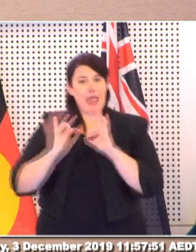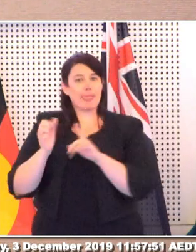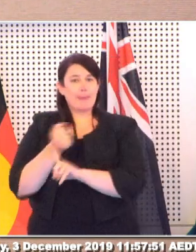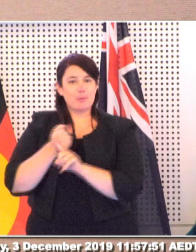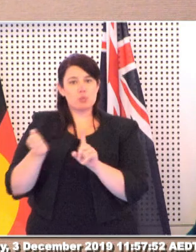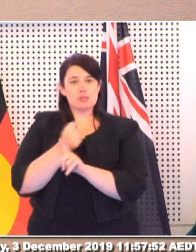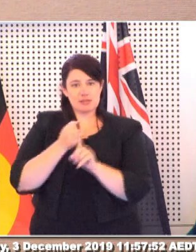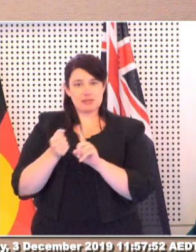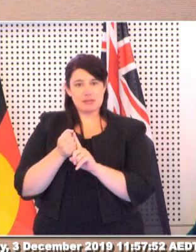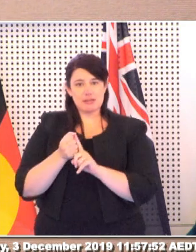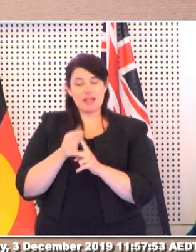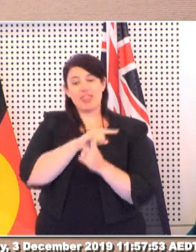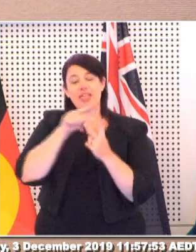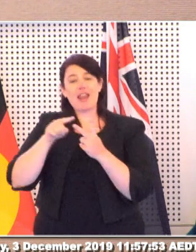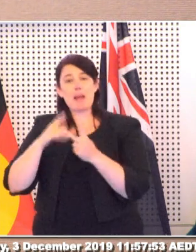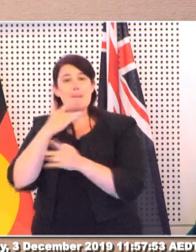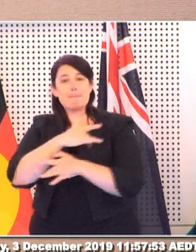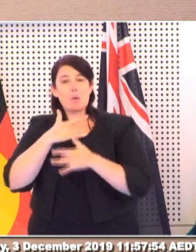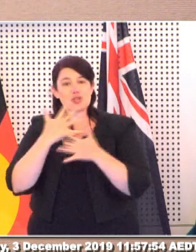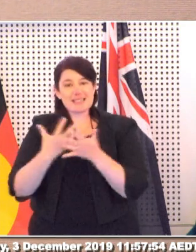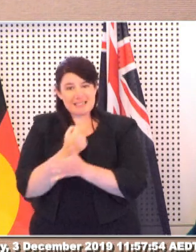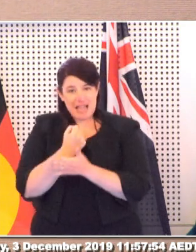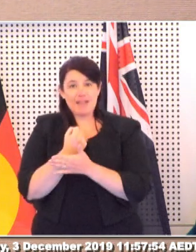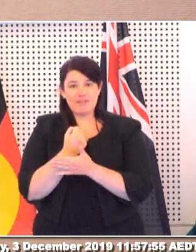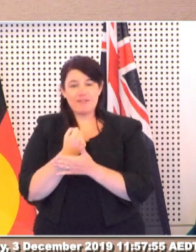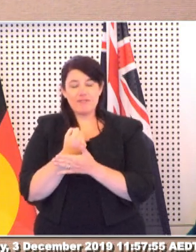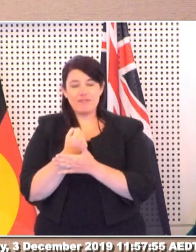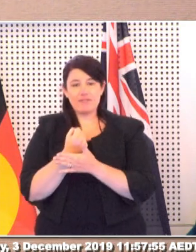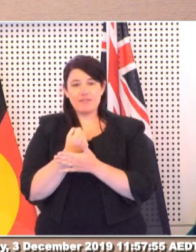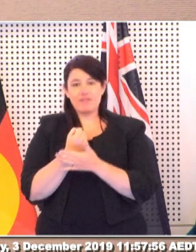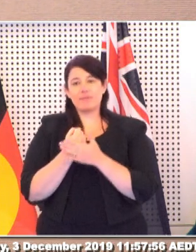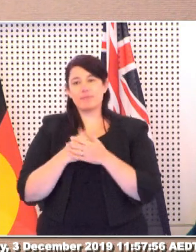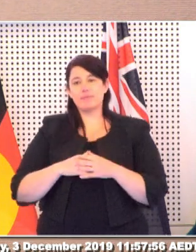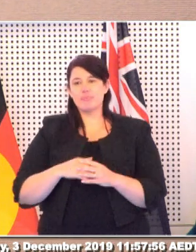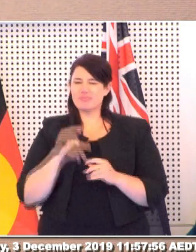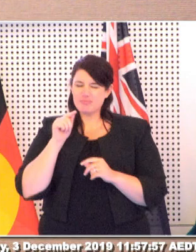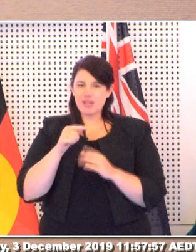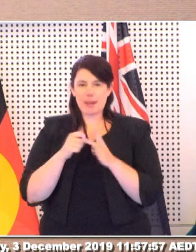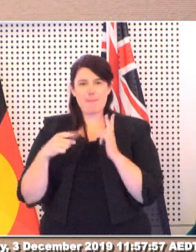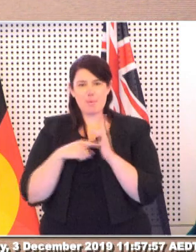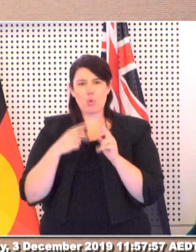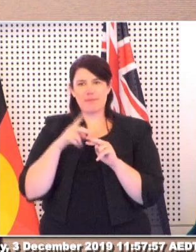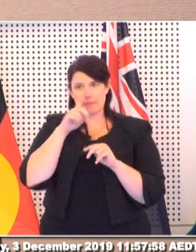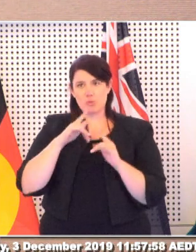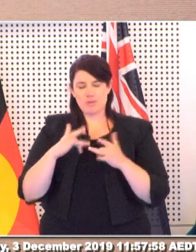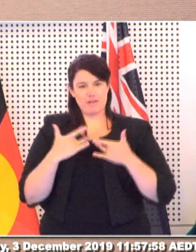Around being emotionally safe, that people – this was very important to people, that